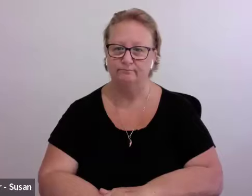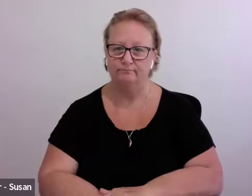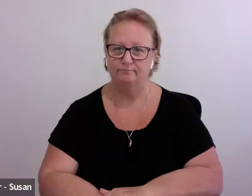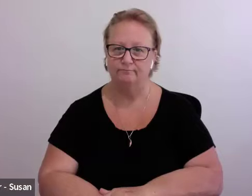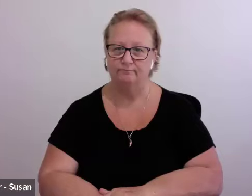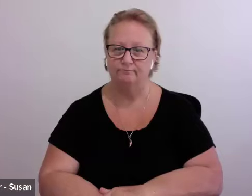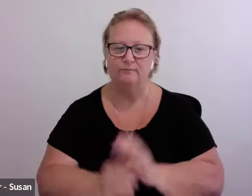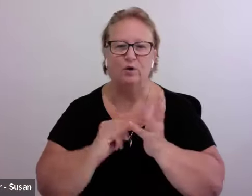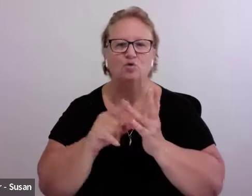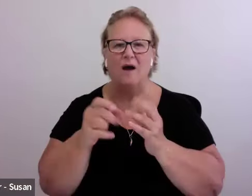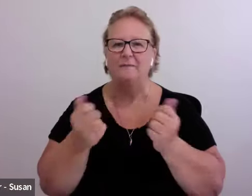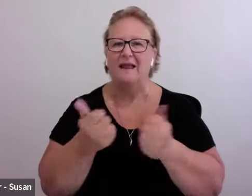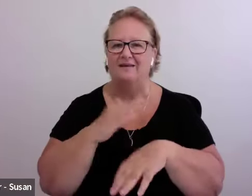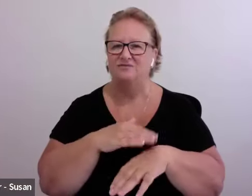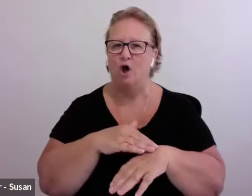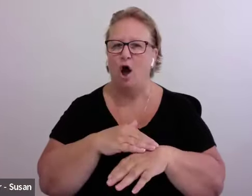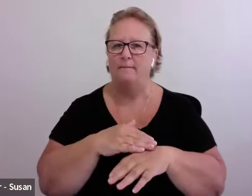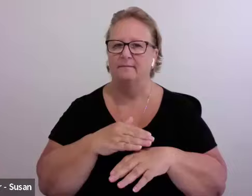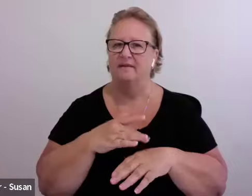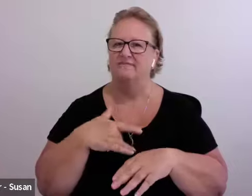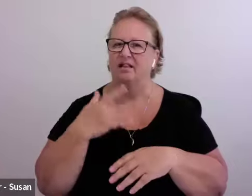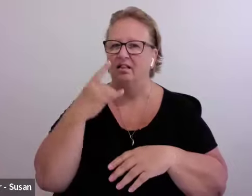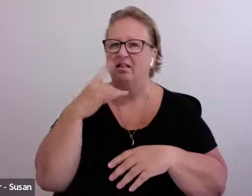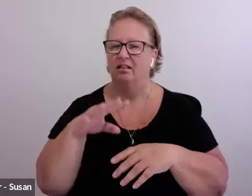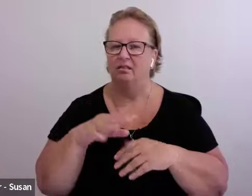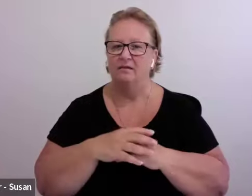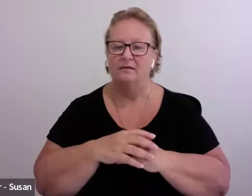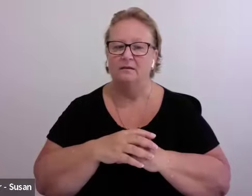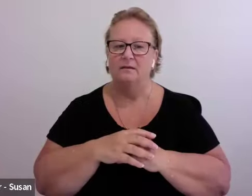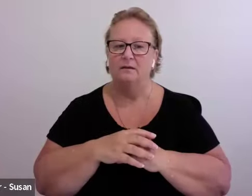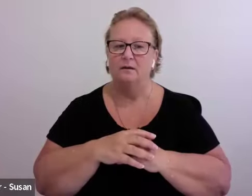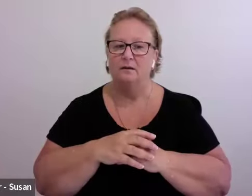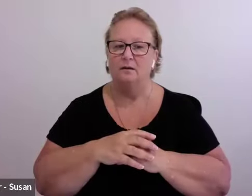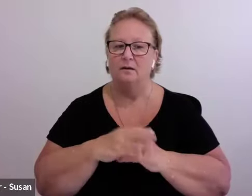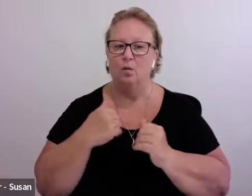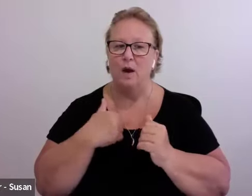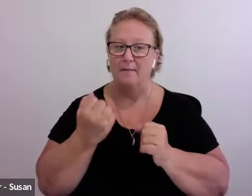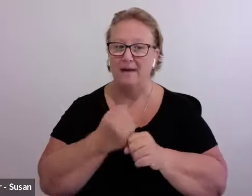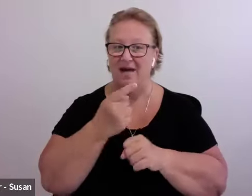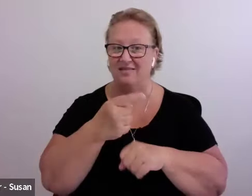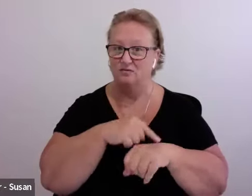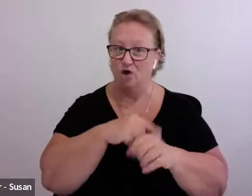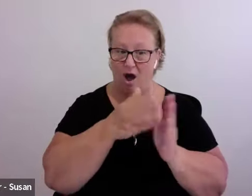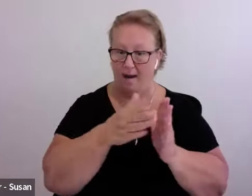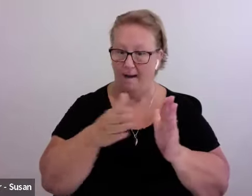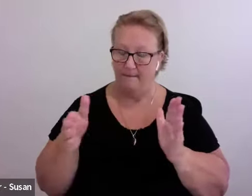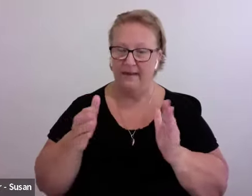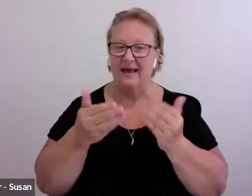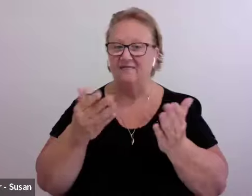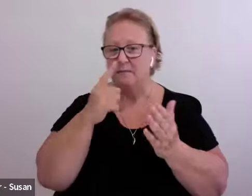don't leave your applications to the final day, final week. Get them in nice and early so that you've got